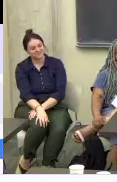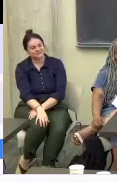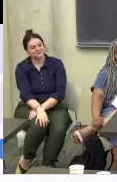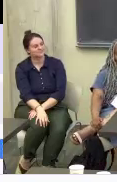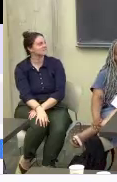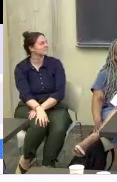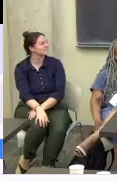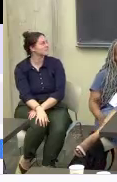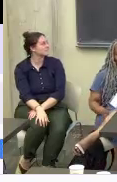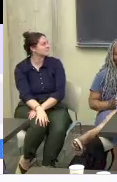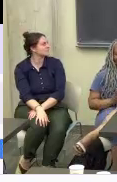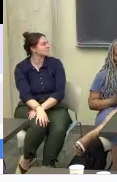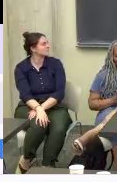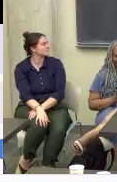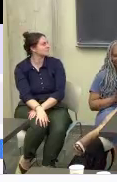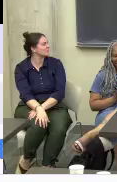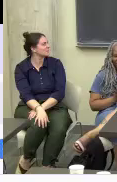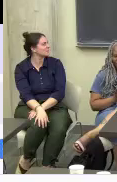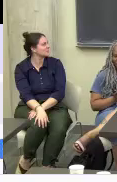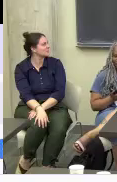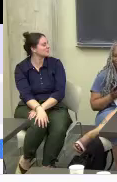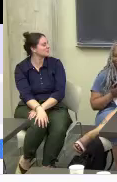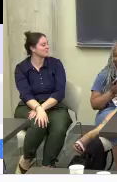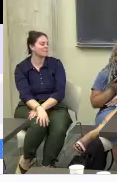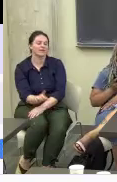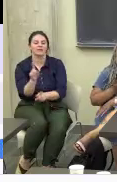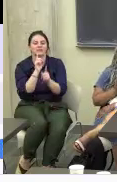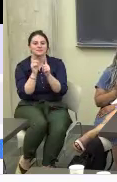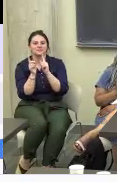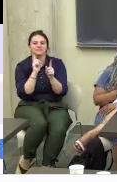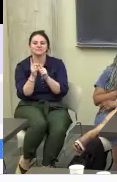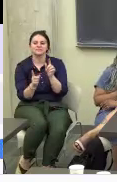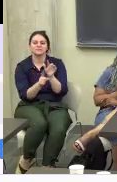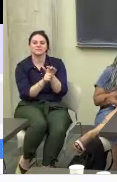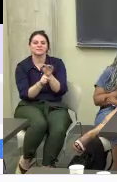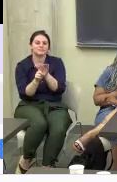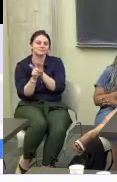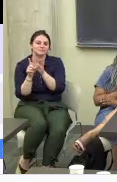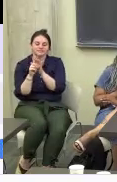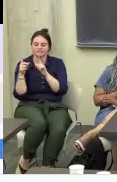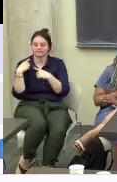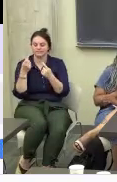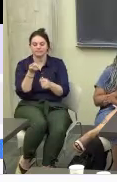like the conversations that have sprung up over the last couple of days have just been deeply,